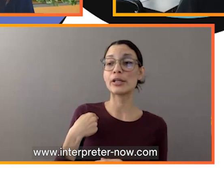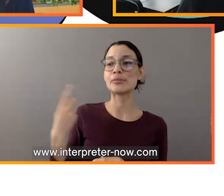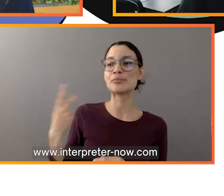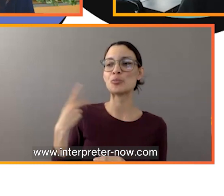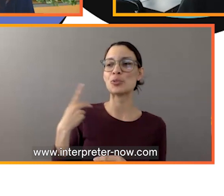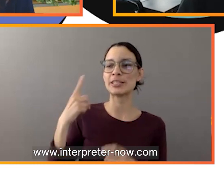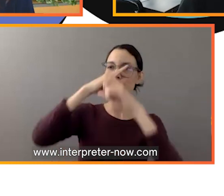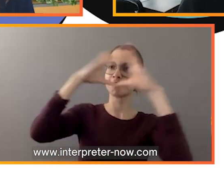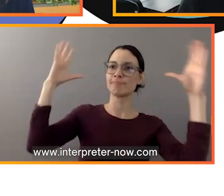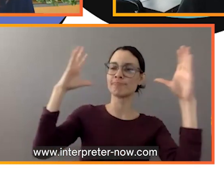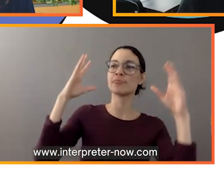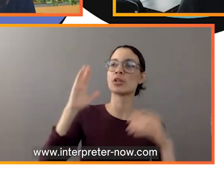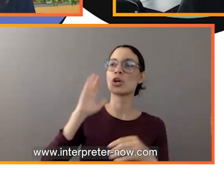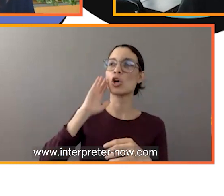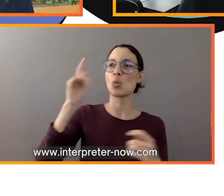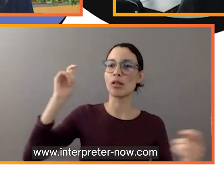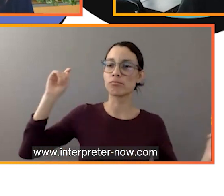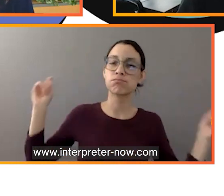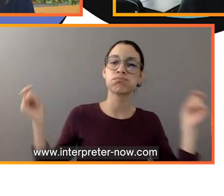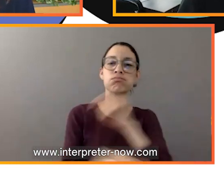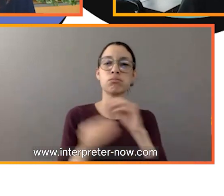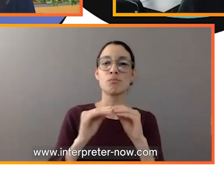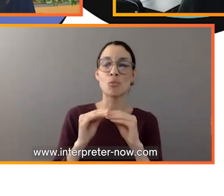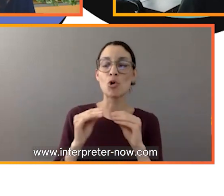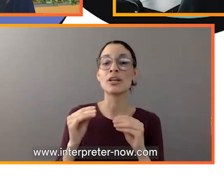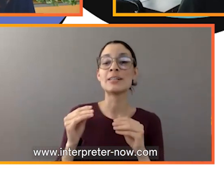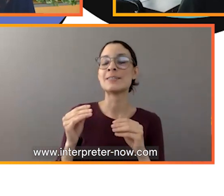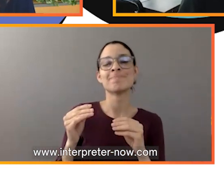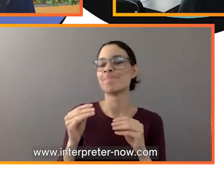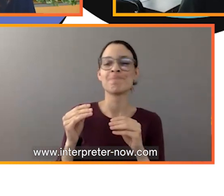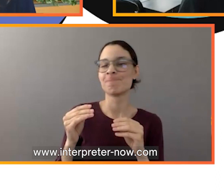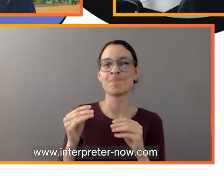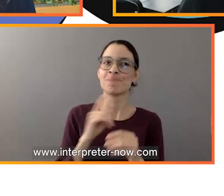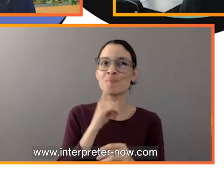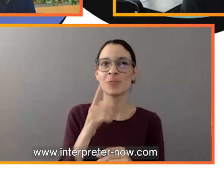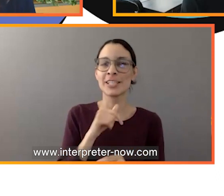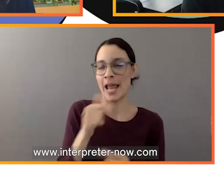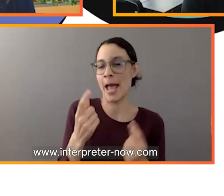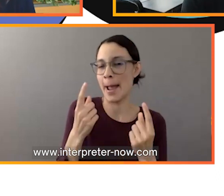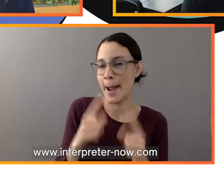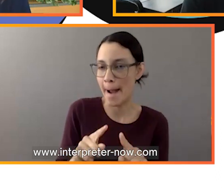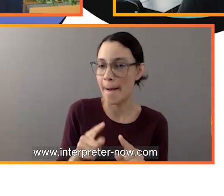Turns out that there's multiple systemic issues, and a lot more work that needs to be done